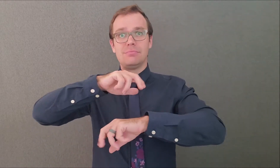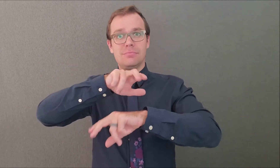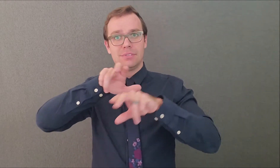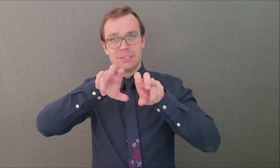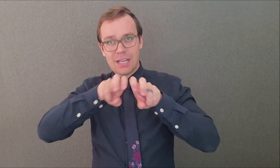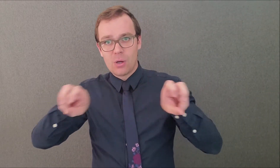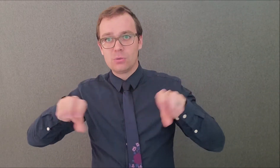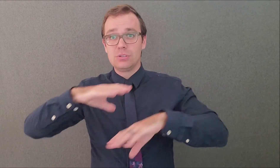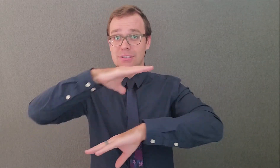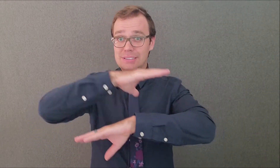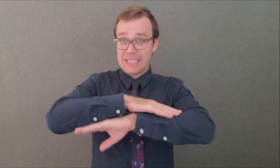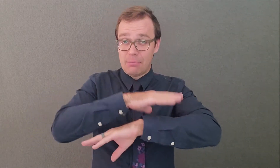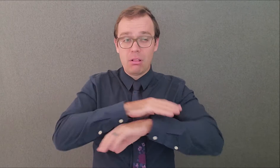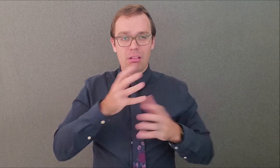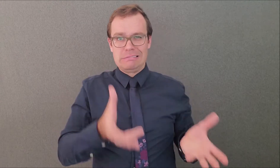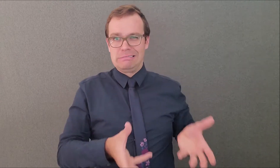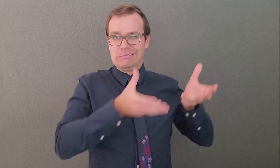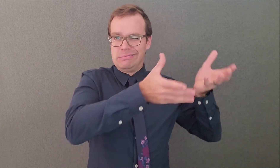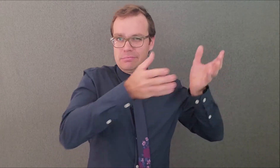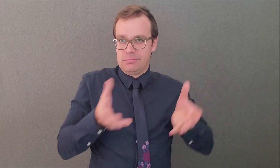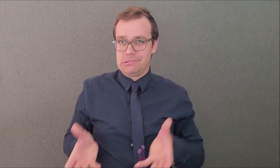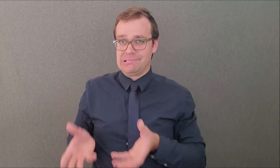and important documents to a safe place.